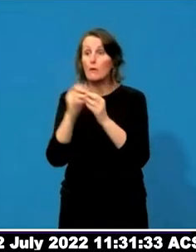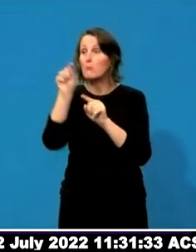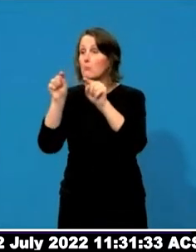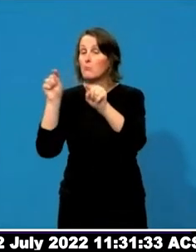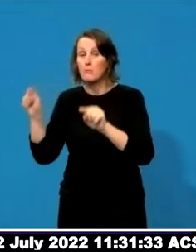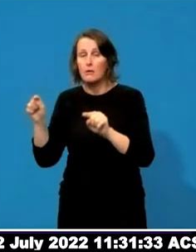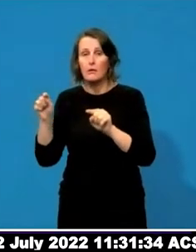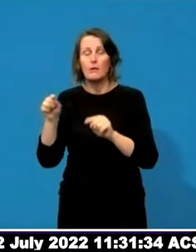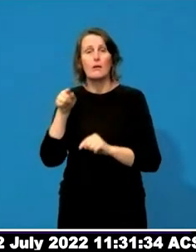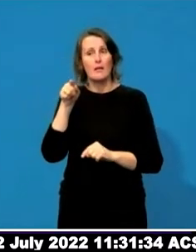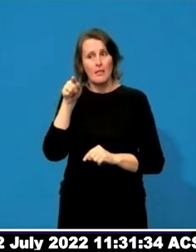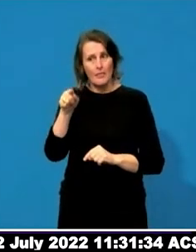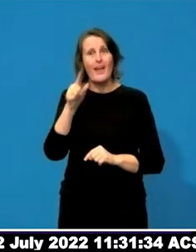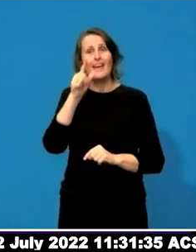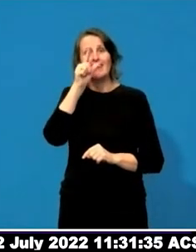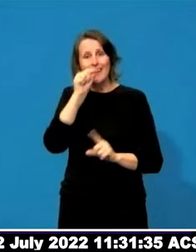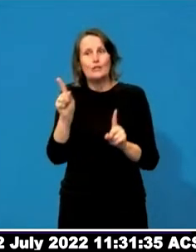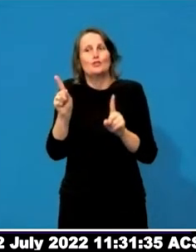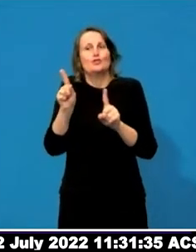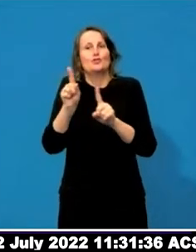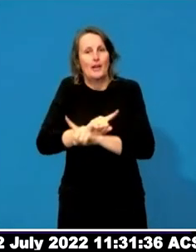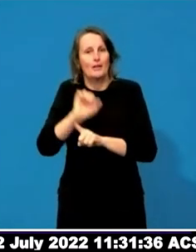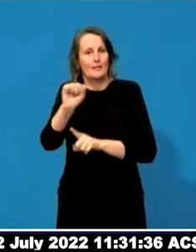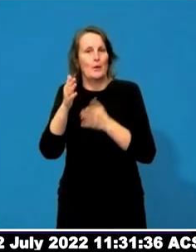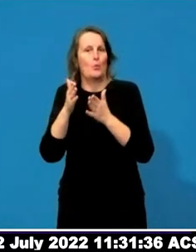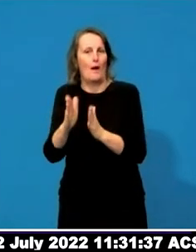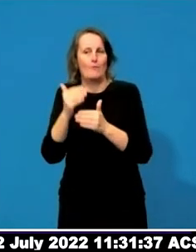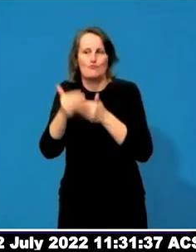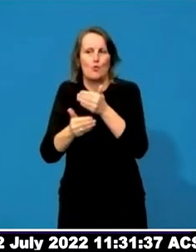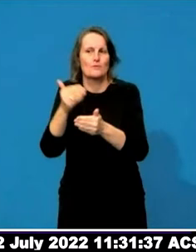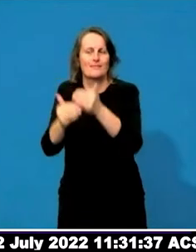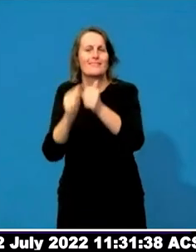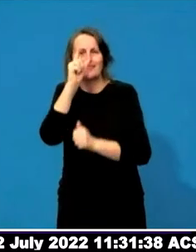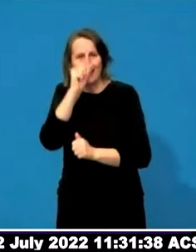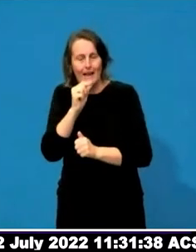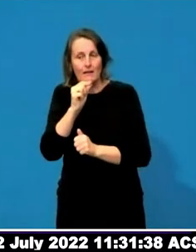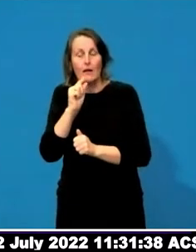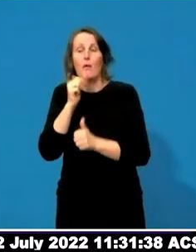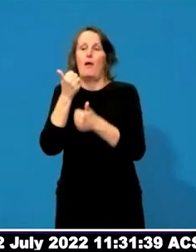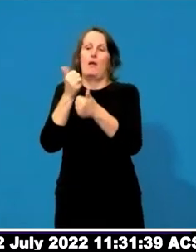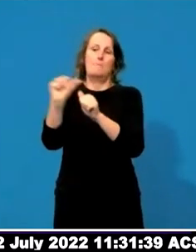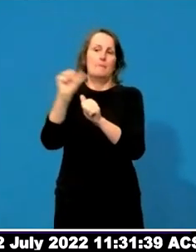can make changes that benefit their customers